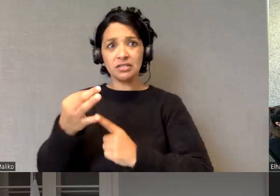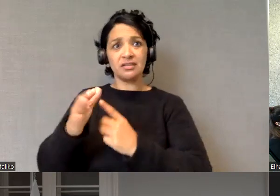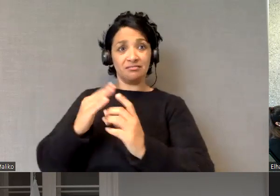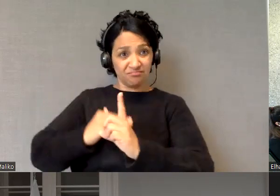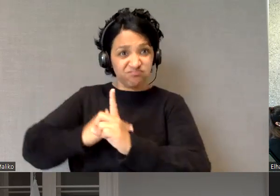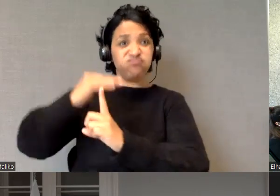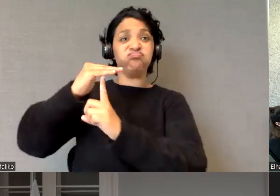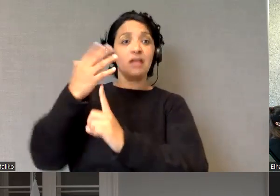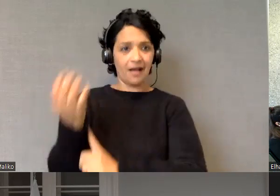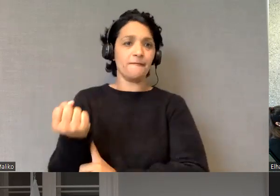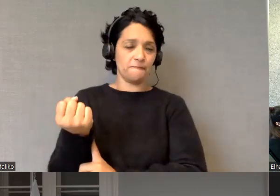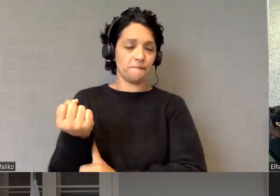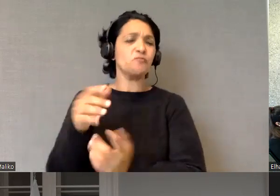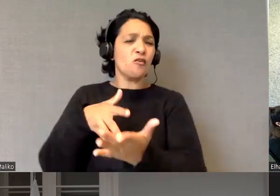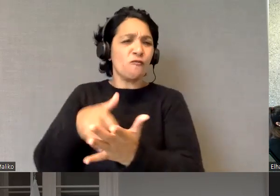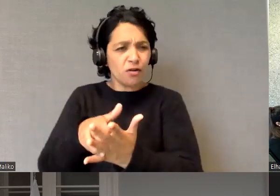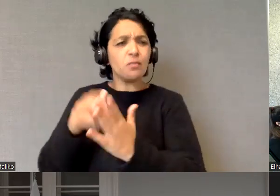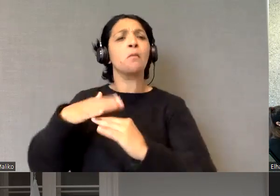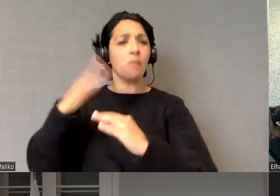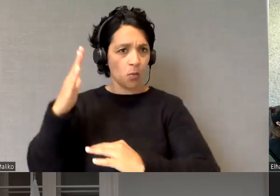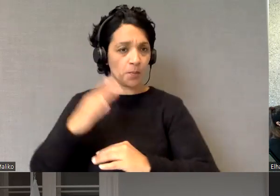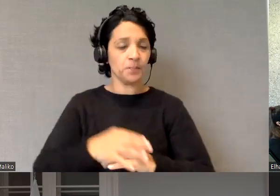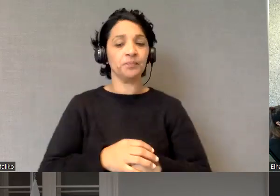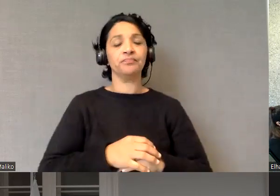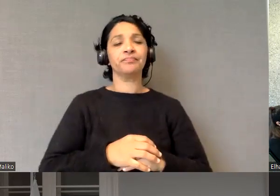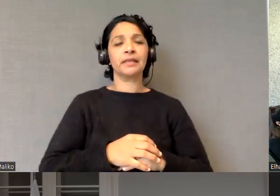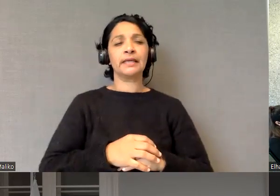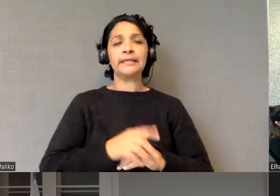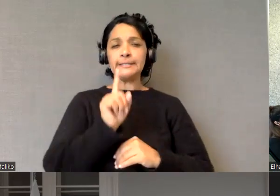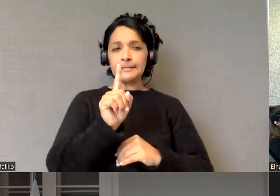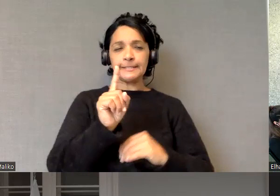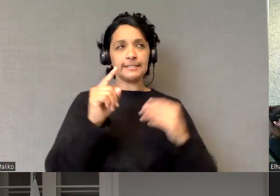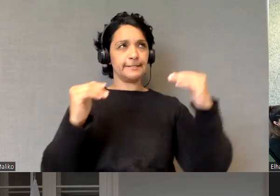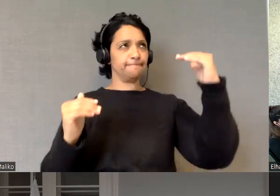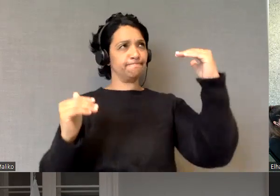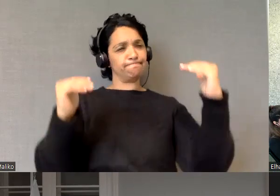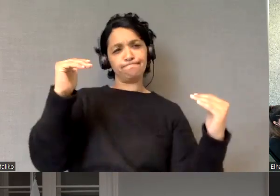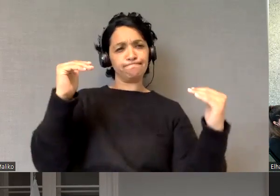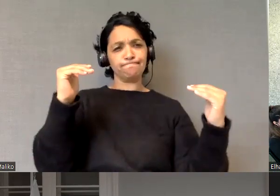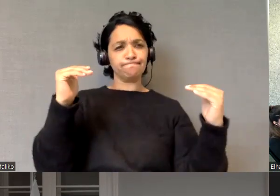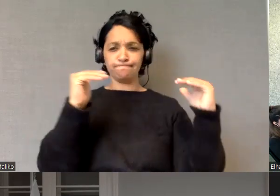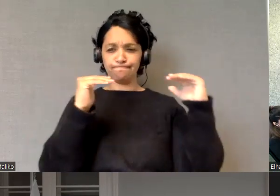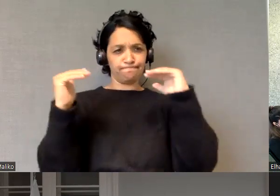And this gap between understanding the fact that there needed to be a bridge between yes,